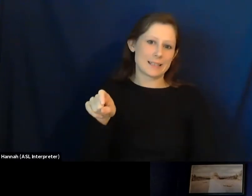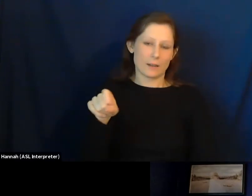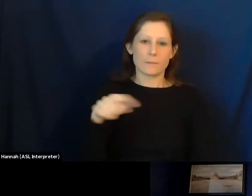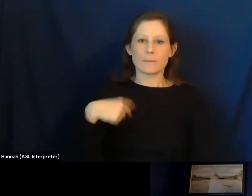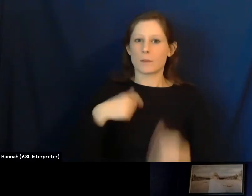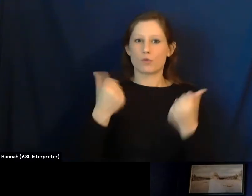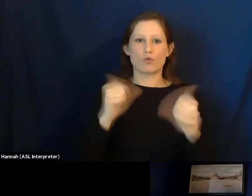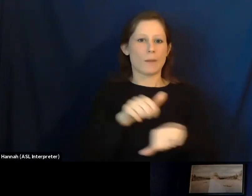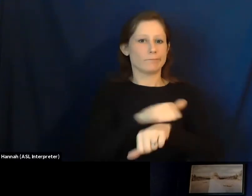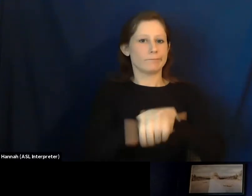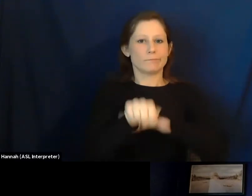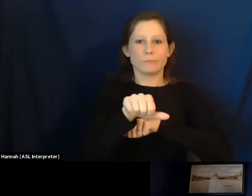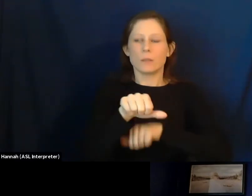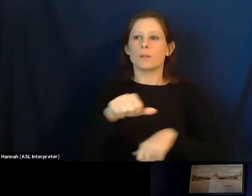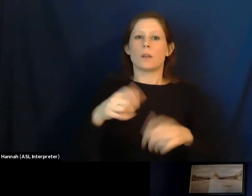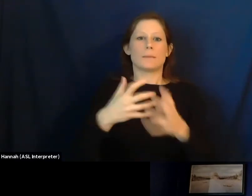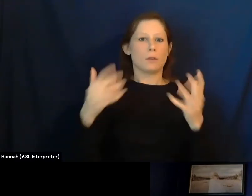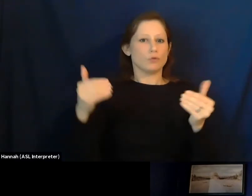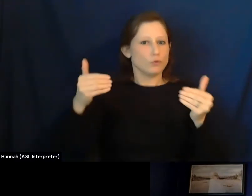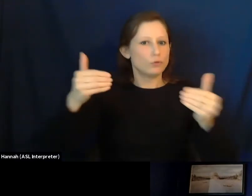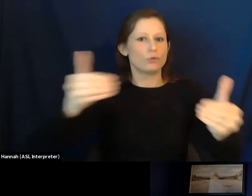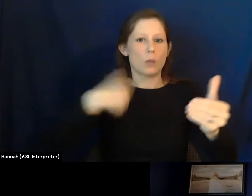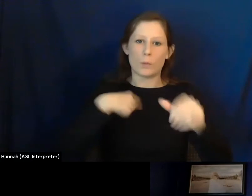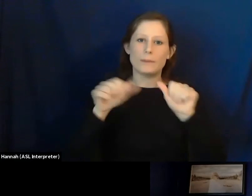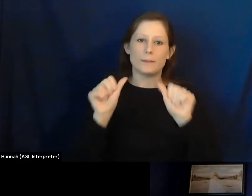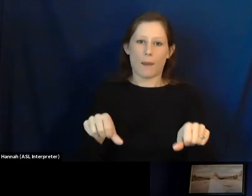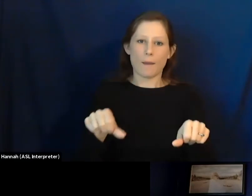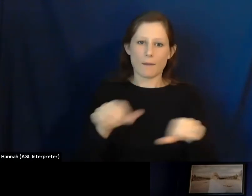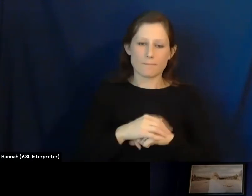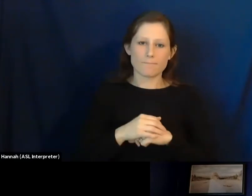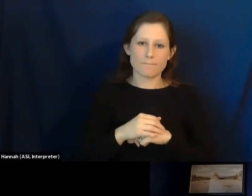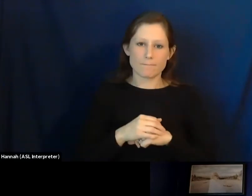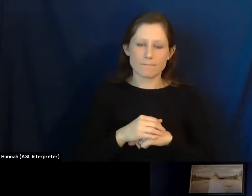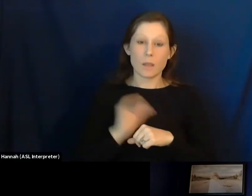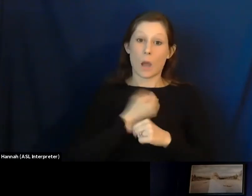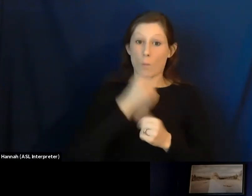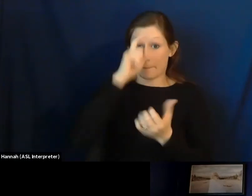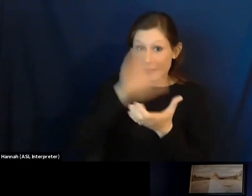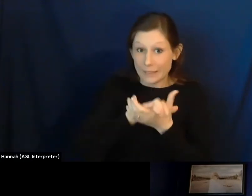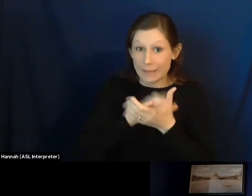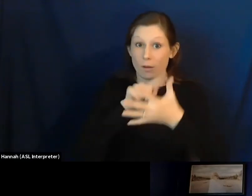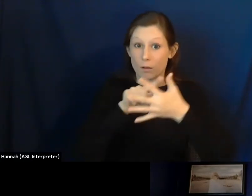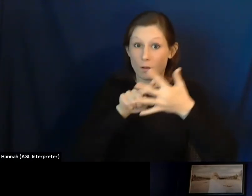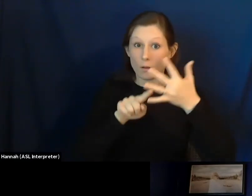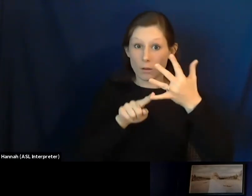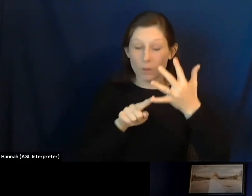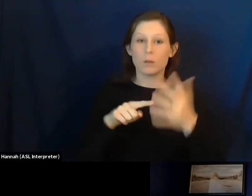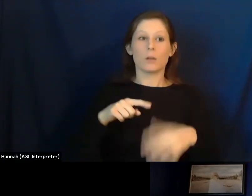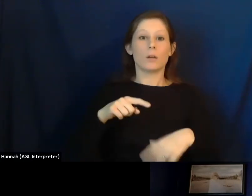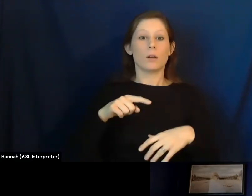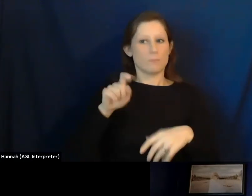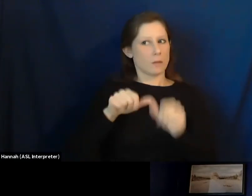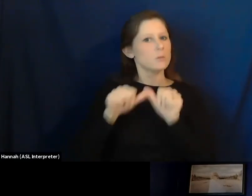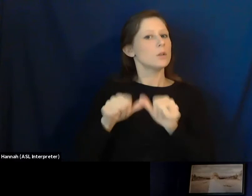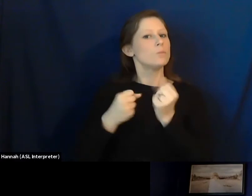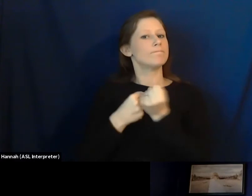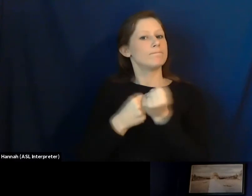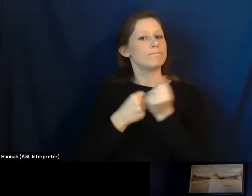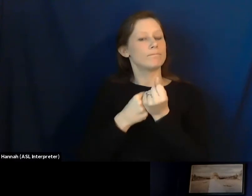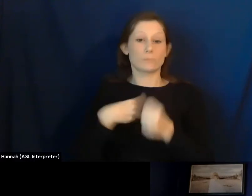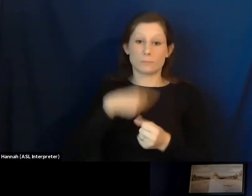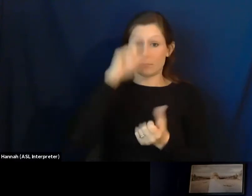to rededicate ourselves to our professed beliefs and we believe that the arts and you know,